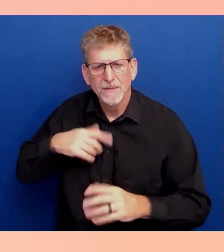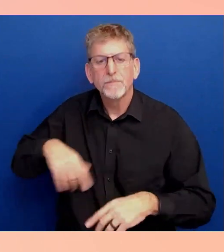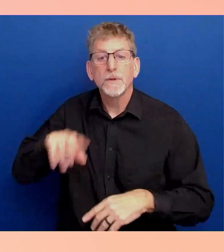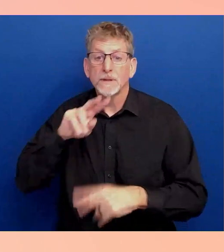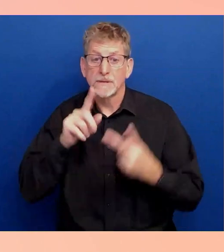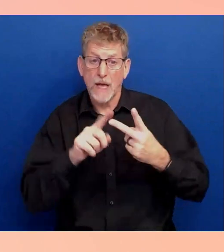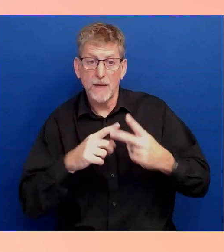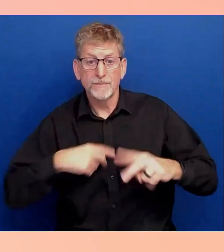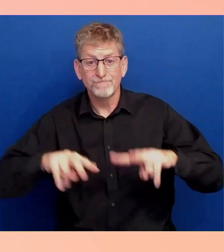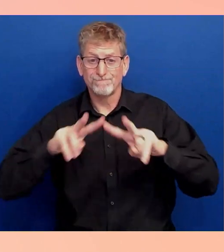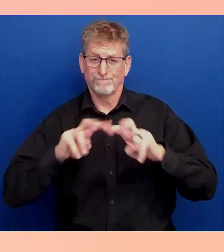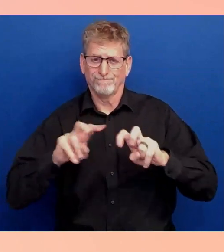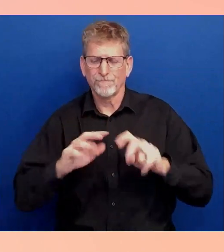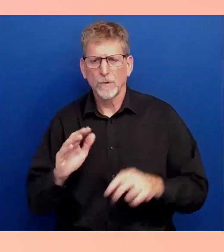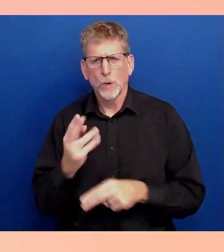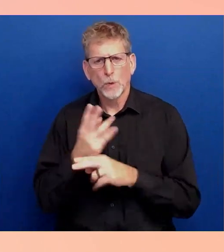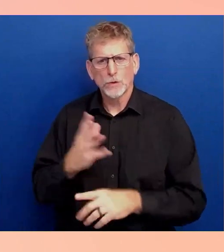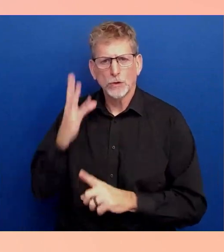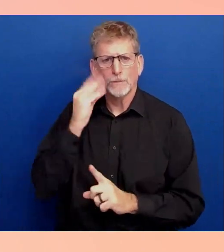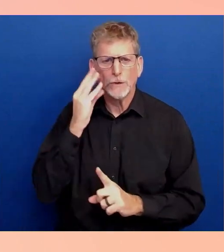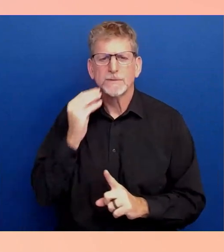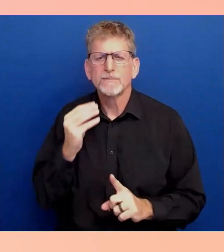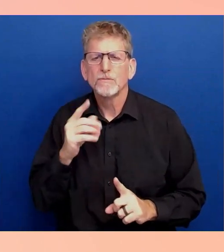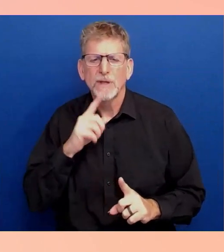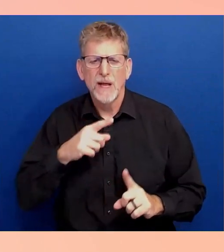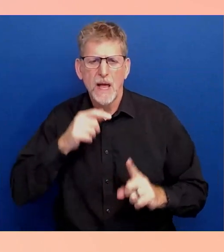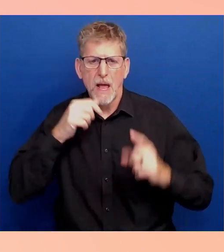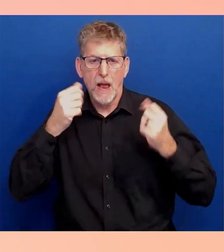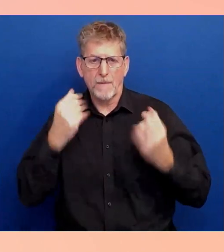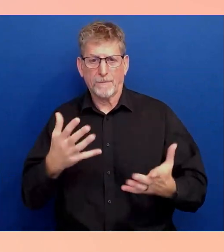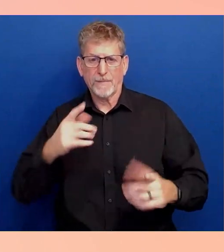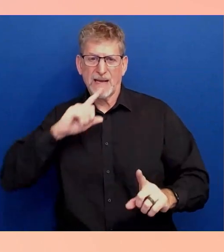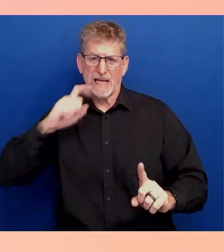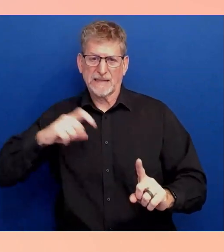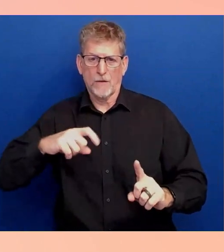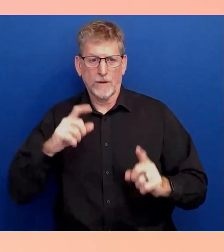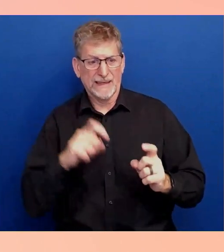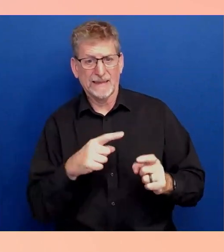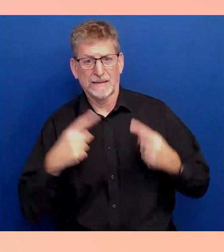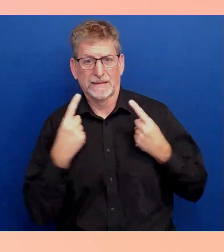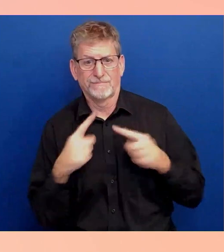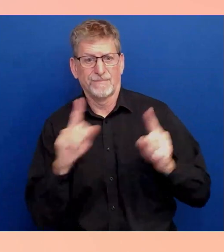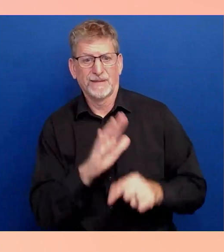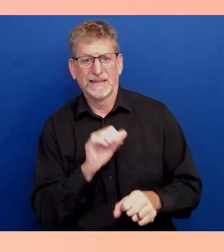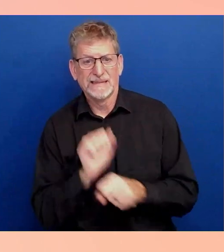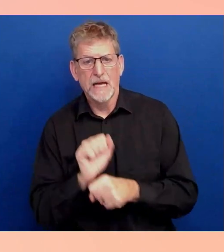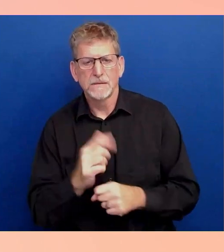For example, tasks on mobile must follow this idea because of their limited screen space and isolated loads.